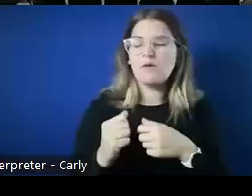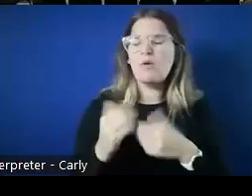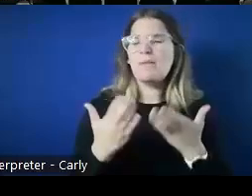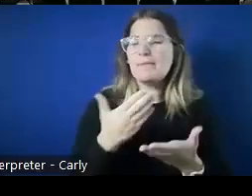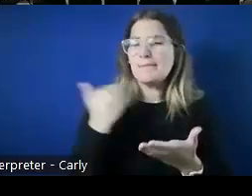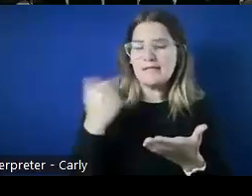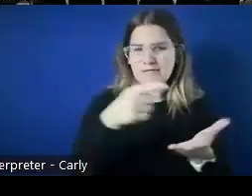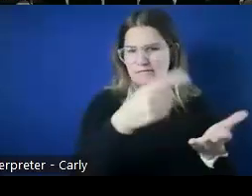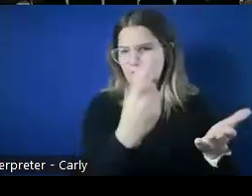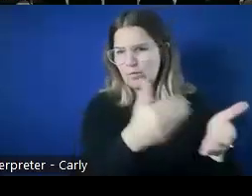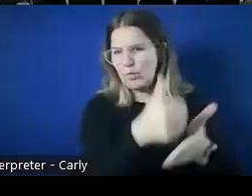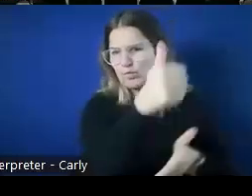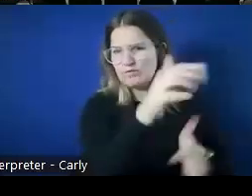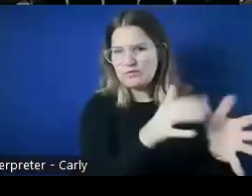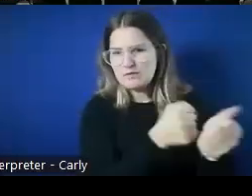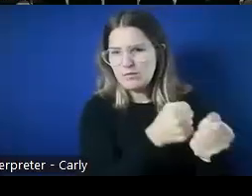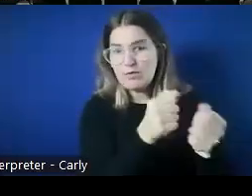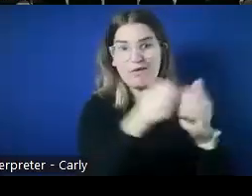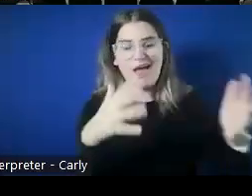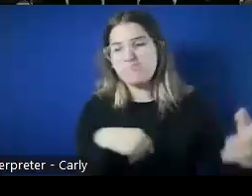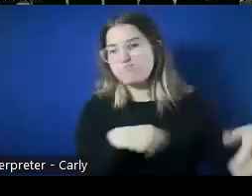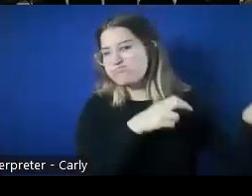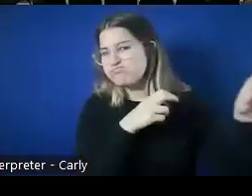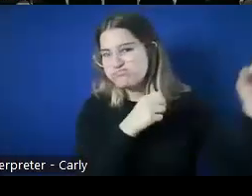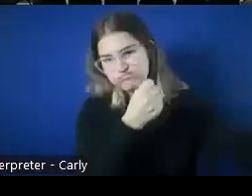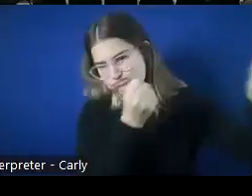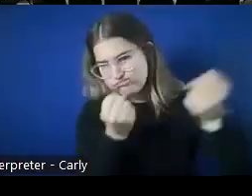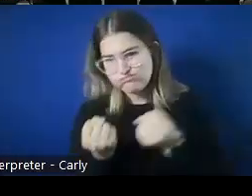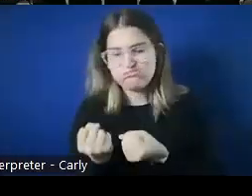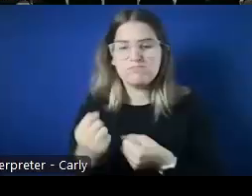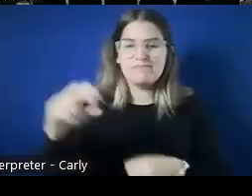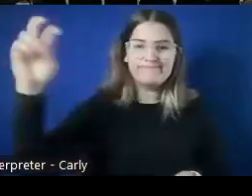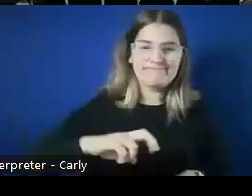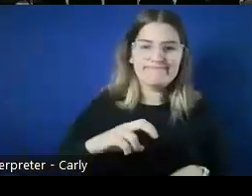support them without having to do the traveling so I would say a lot of the communities in our